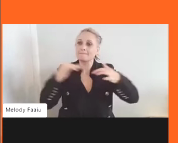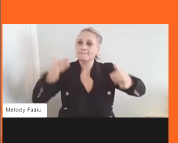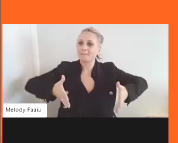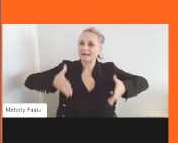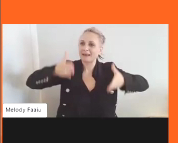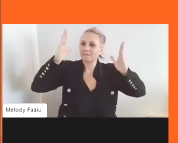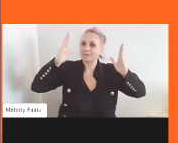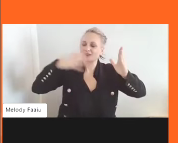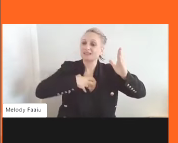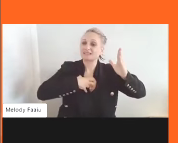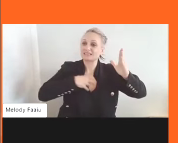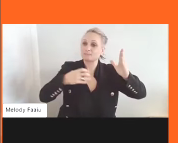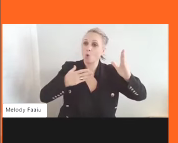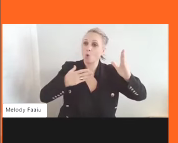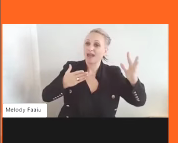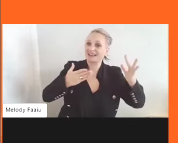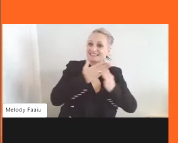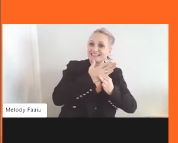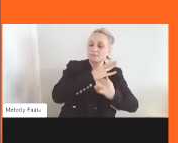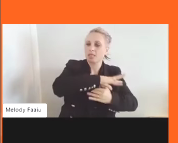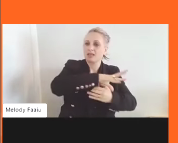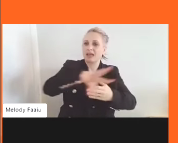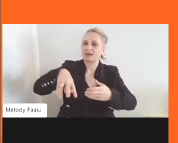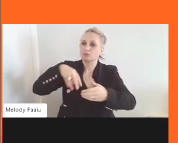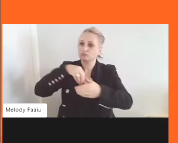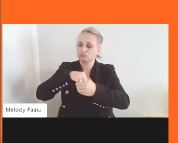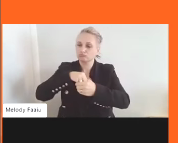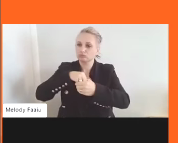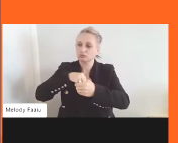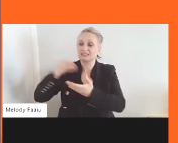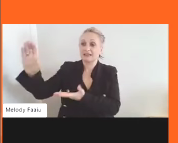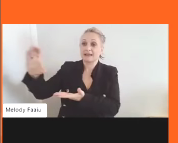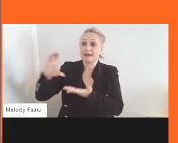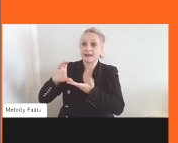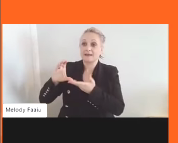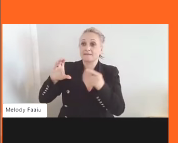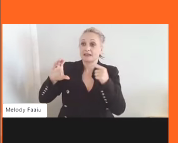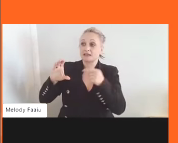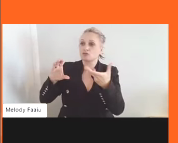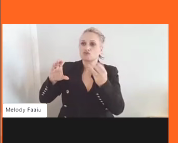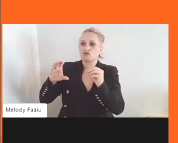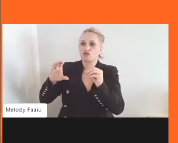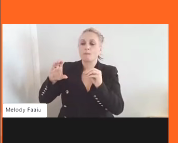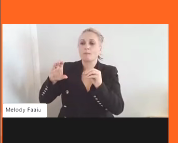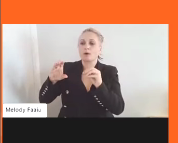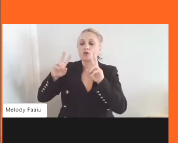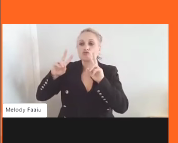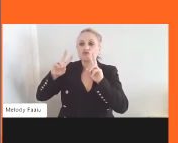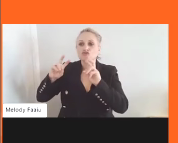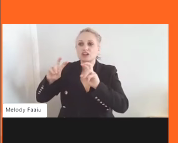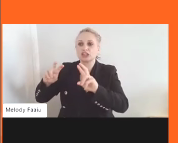funded by BRANZ's building research levy. This is quite a strange project